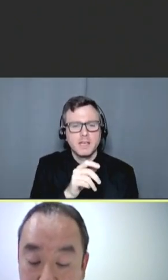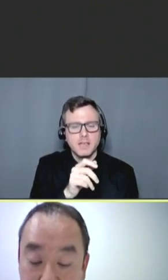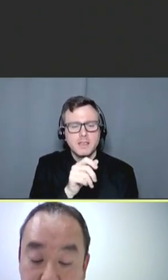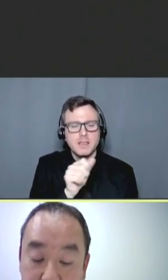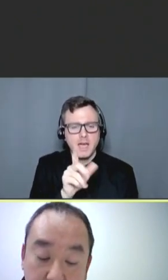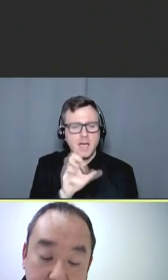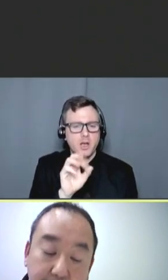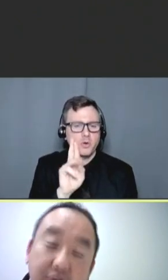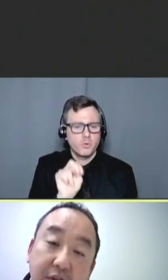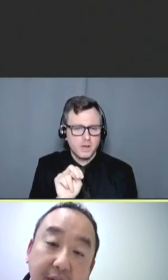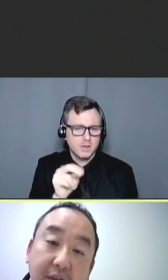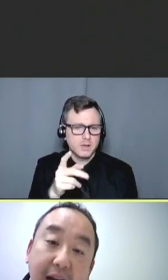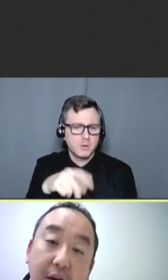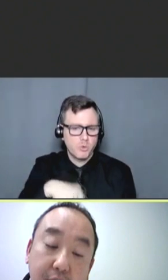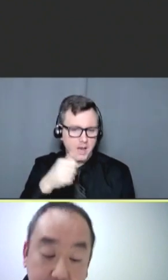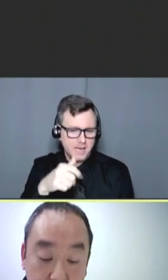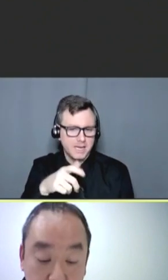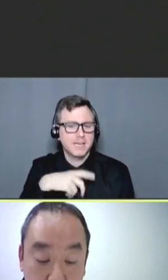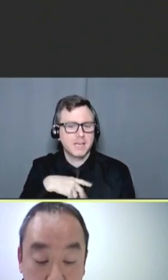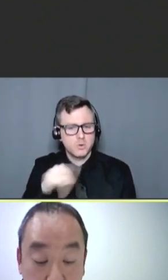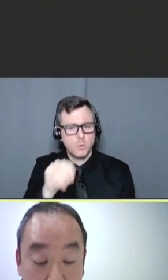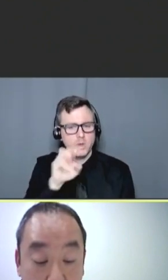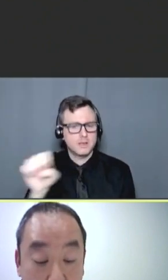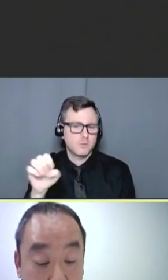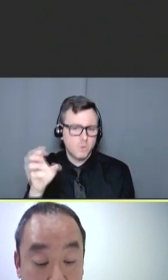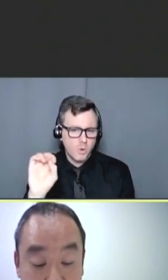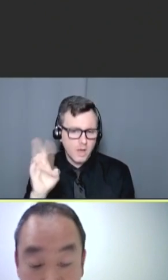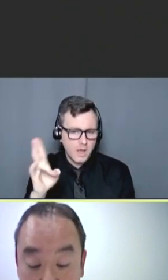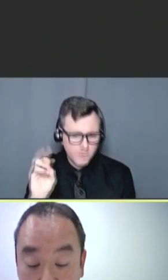These events create opportunities for outreach, health messaging,